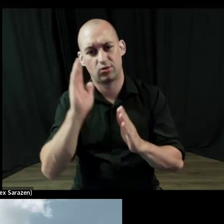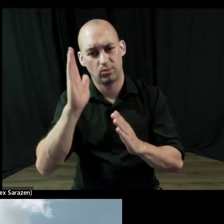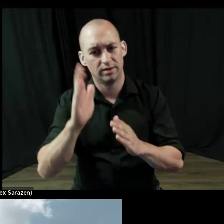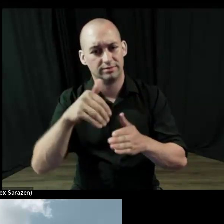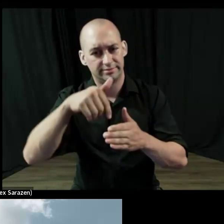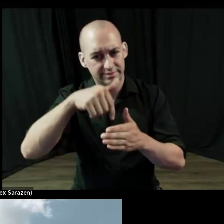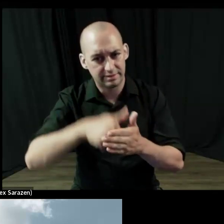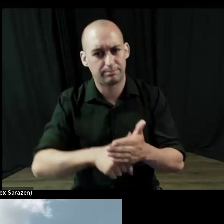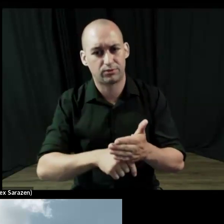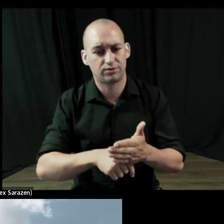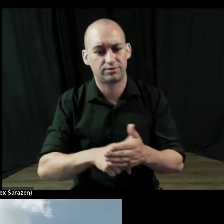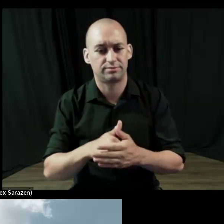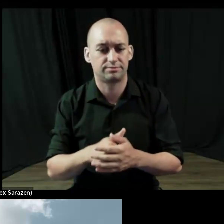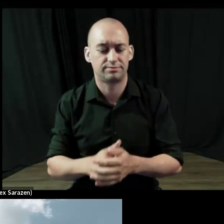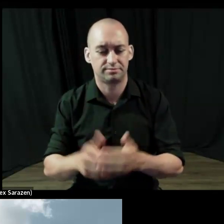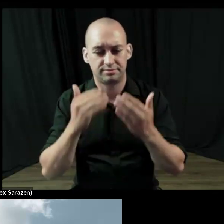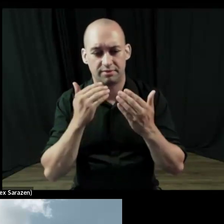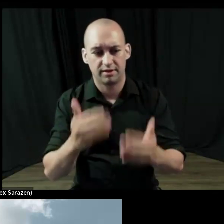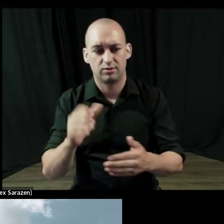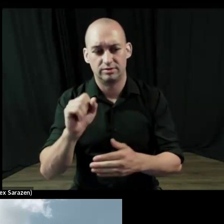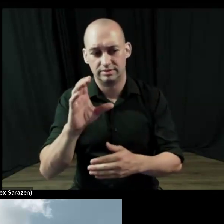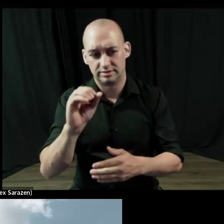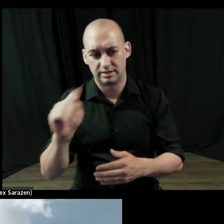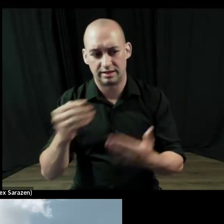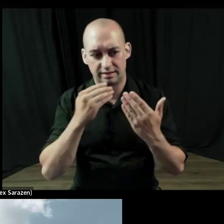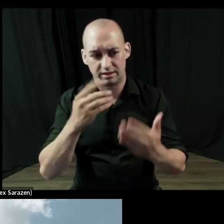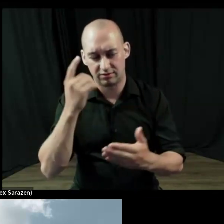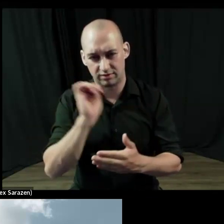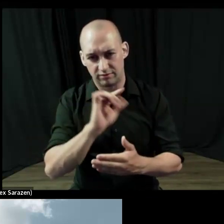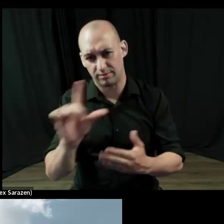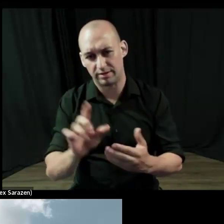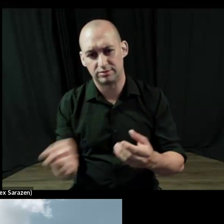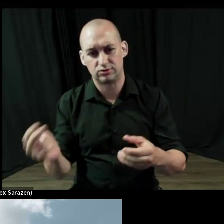Great Scott, and thank you, and thank you all for joining. I did want to note there